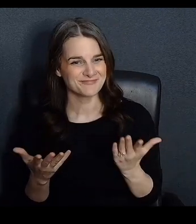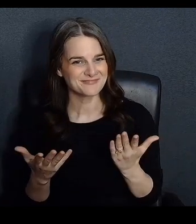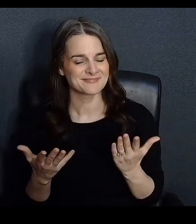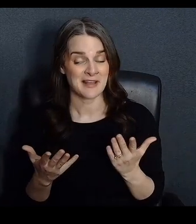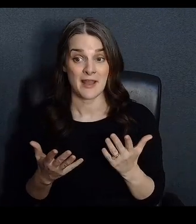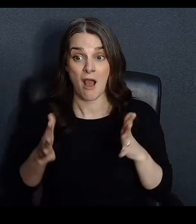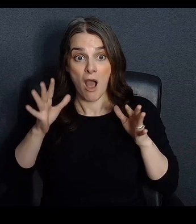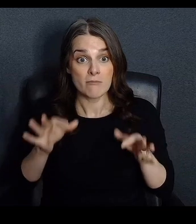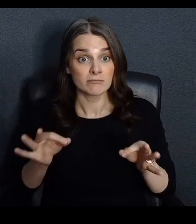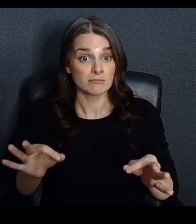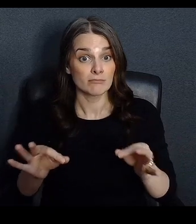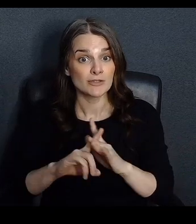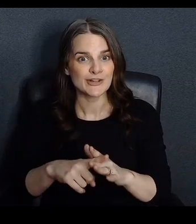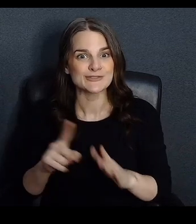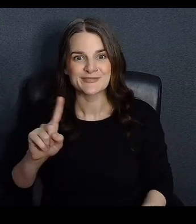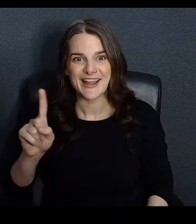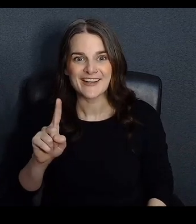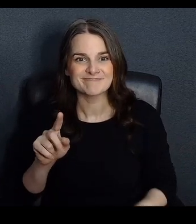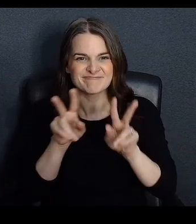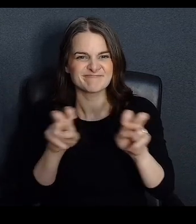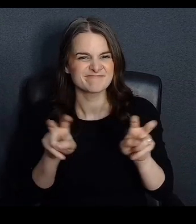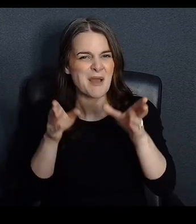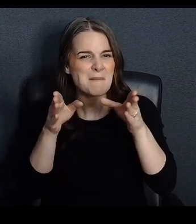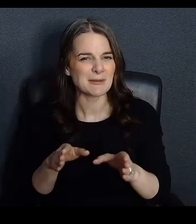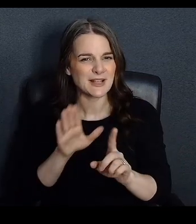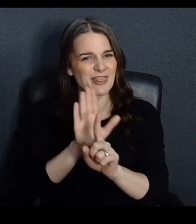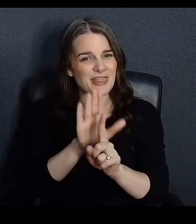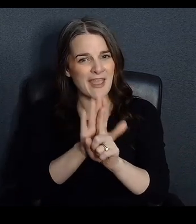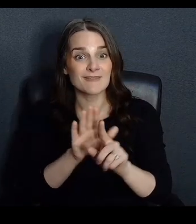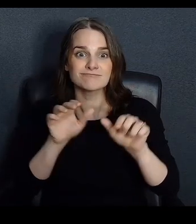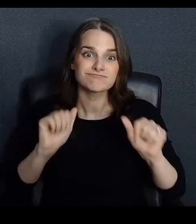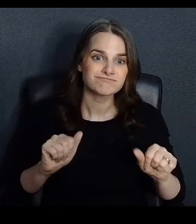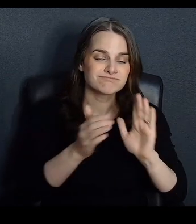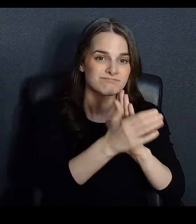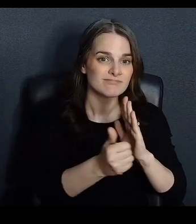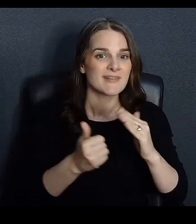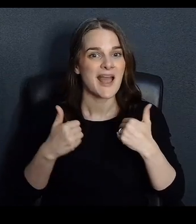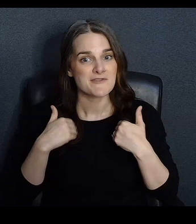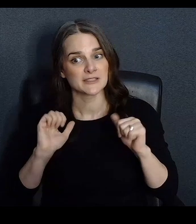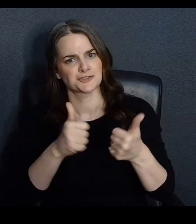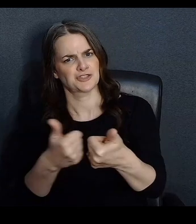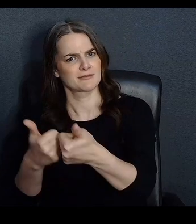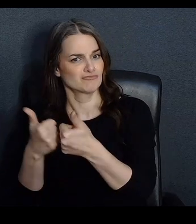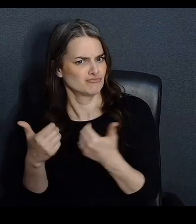by looking at an individual's abilities and challenges, and then looking at what tasks it is that that person needs